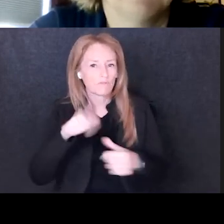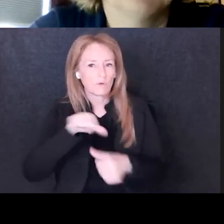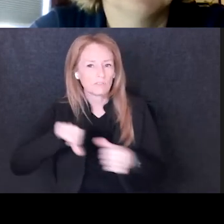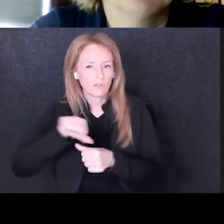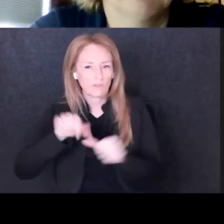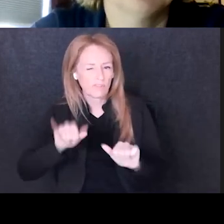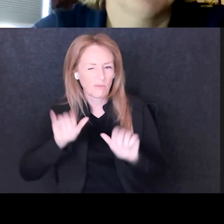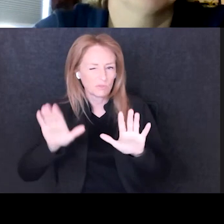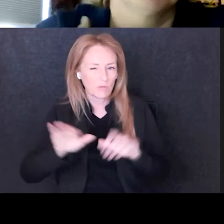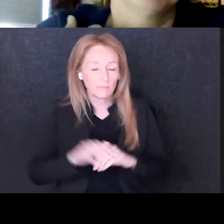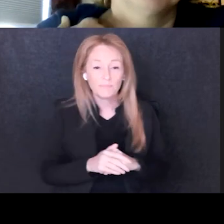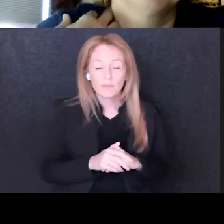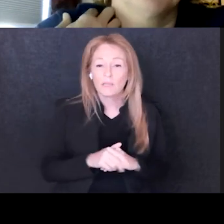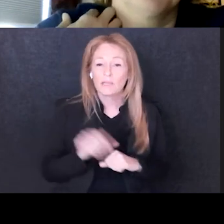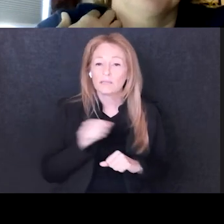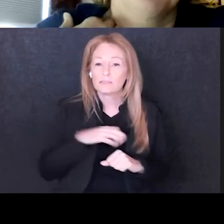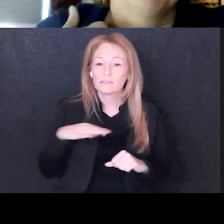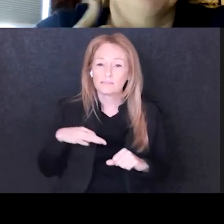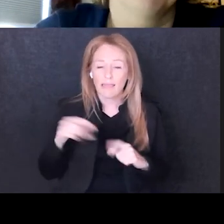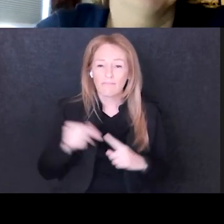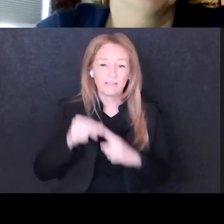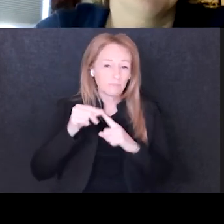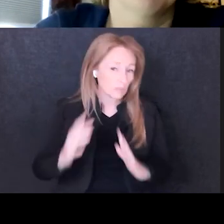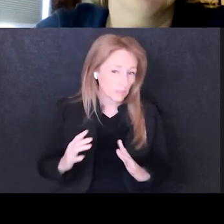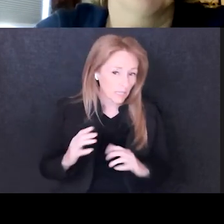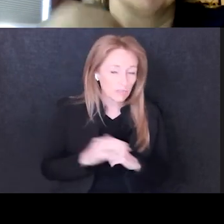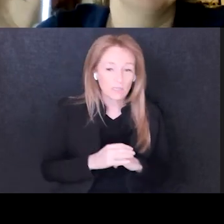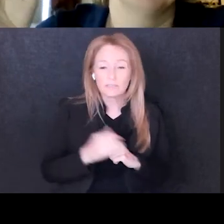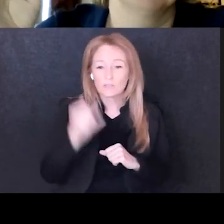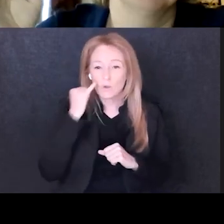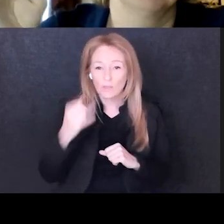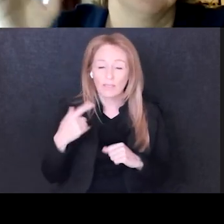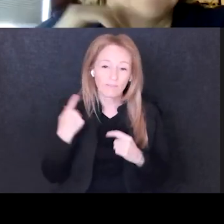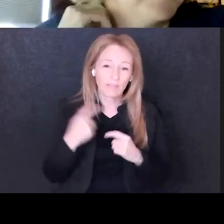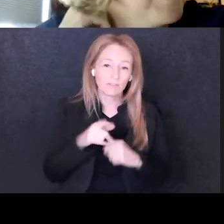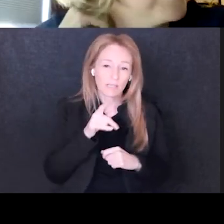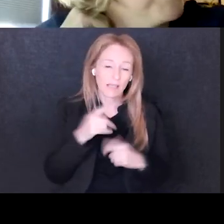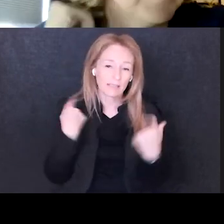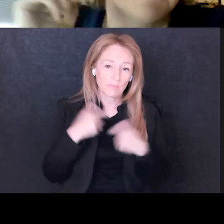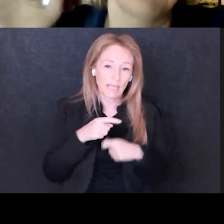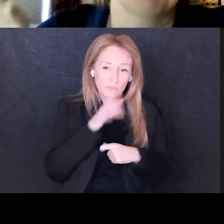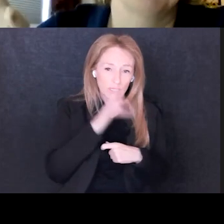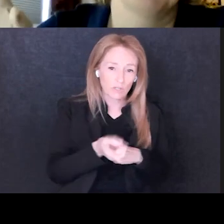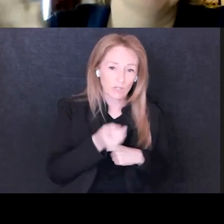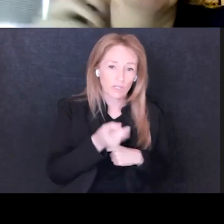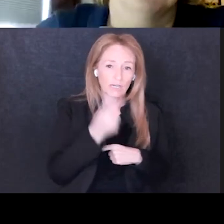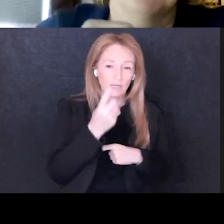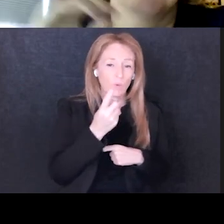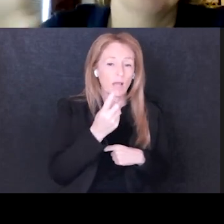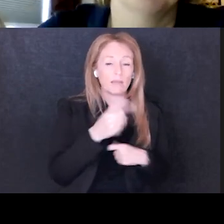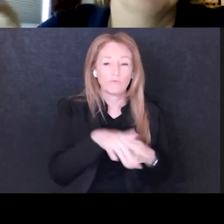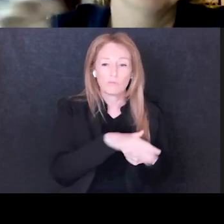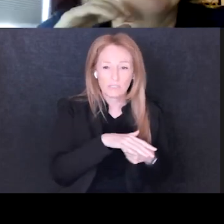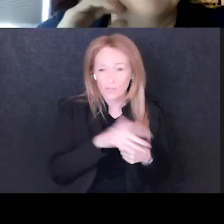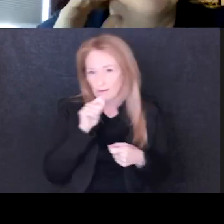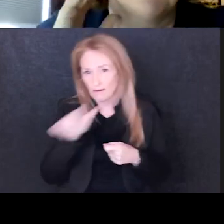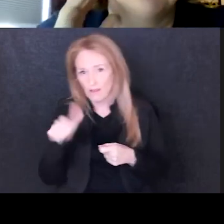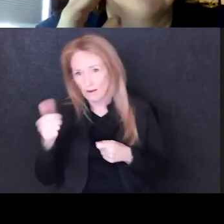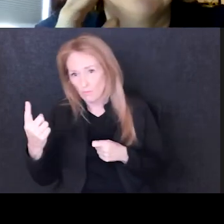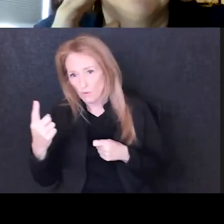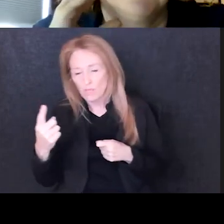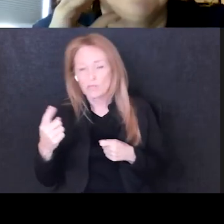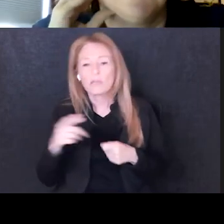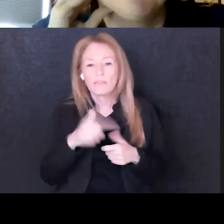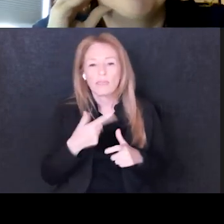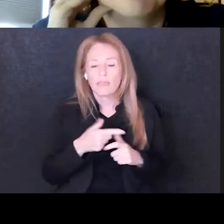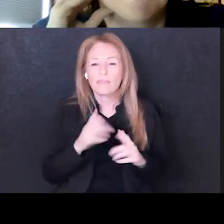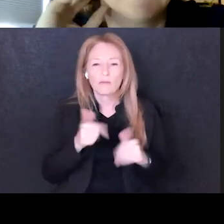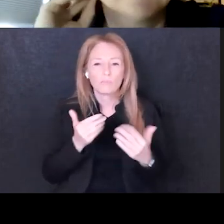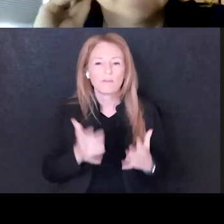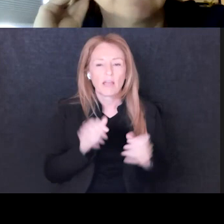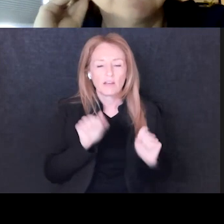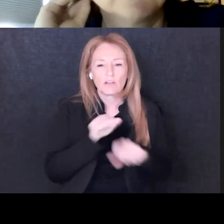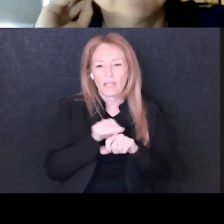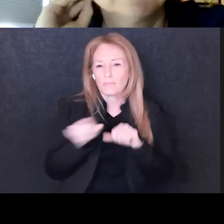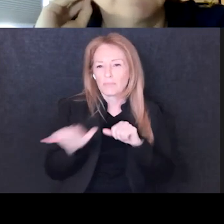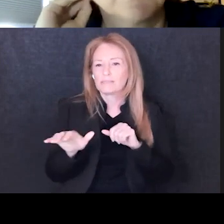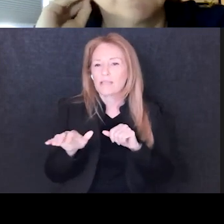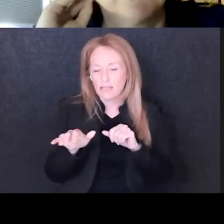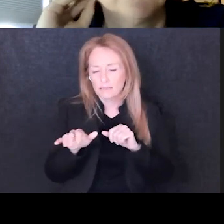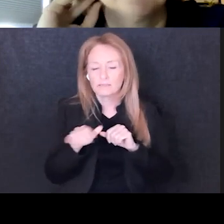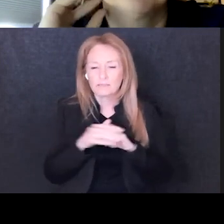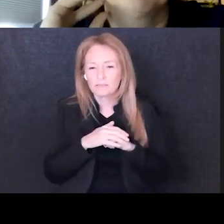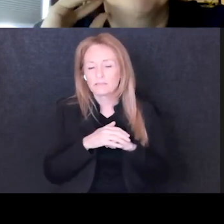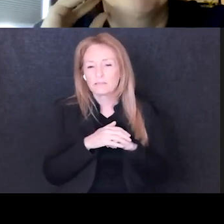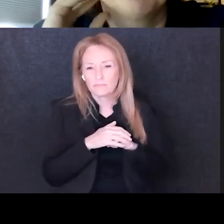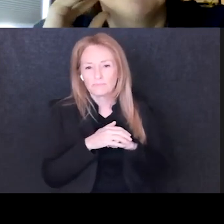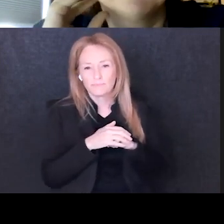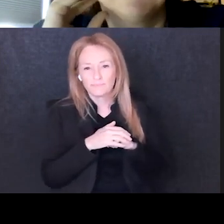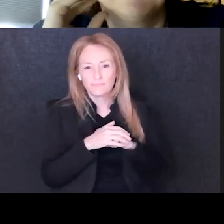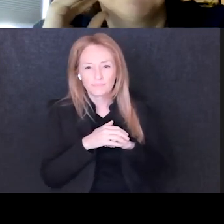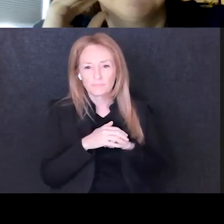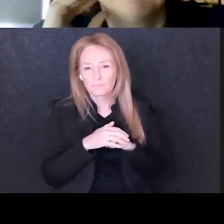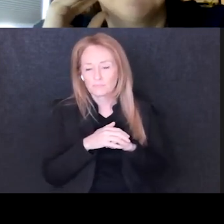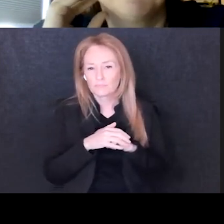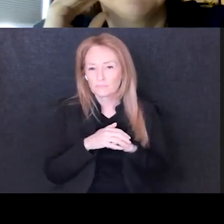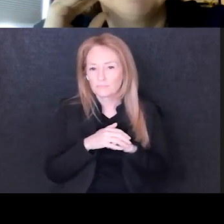IF THERE IS A SPANISH SPEAKING PERSON